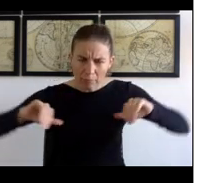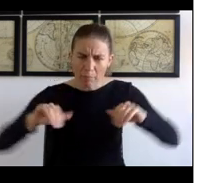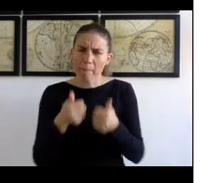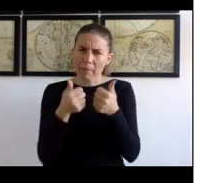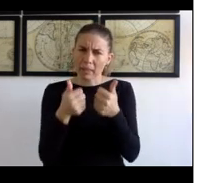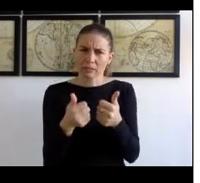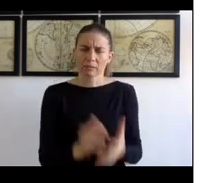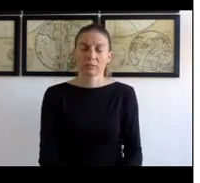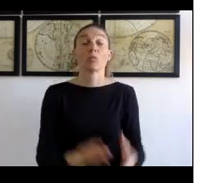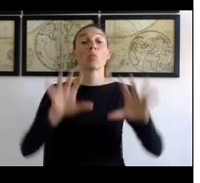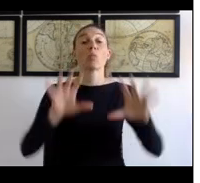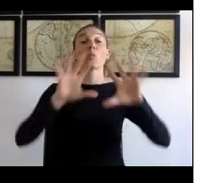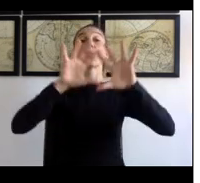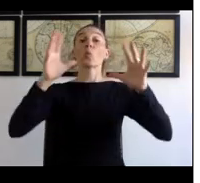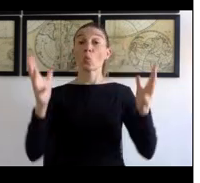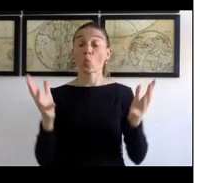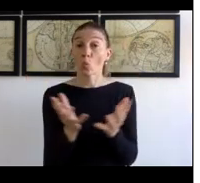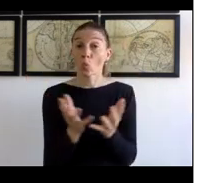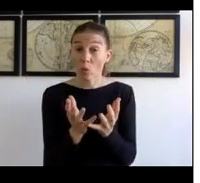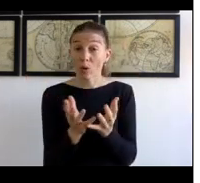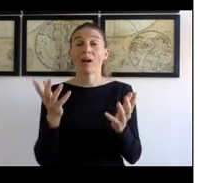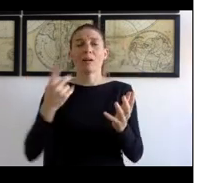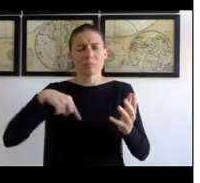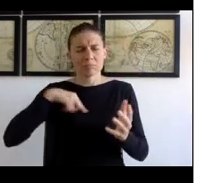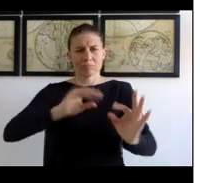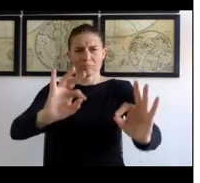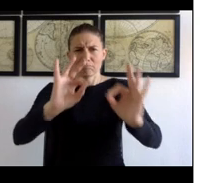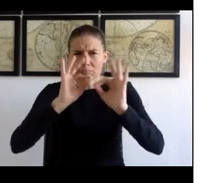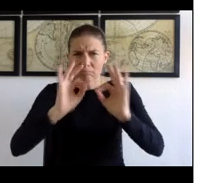Do we know how many are living in poverty and why?